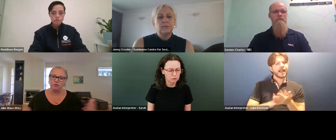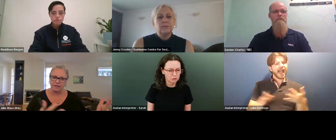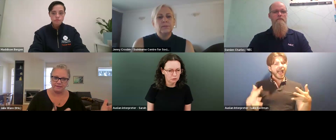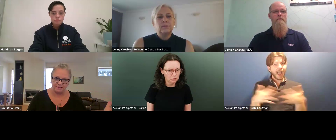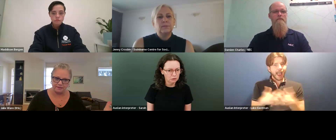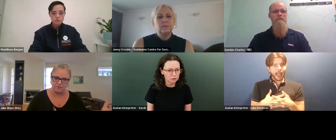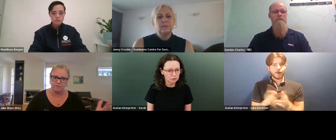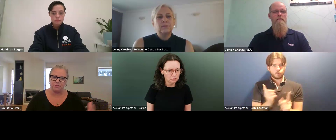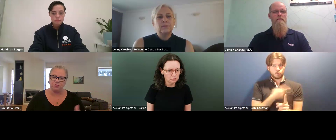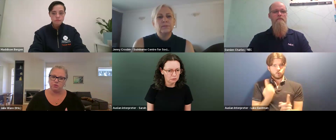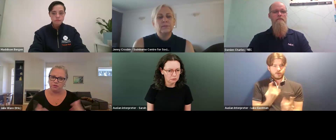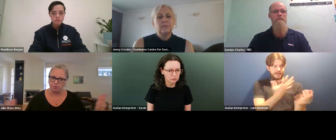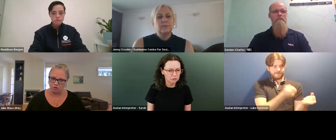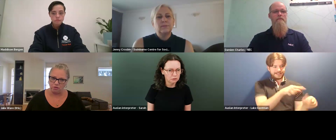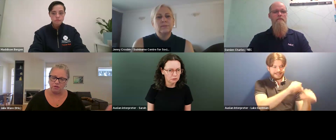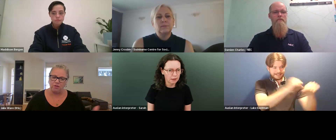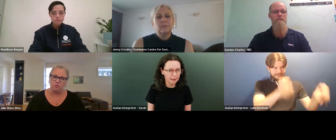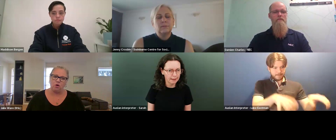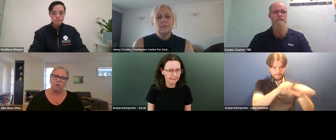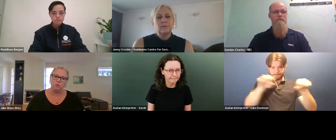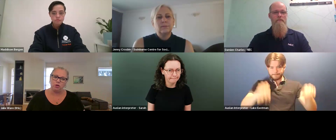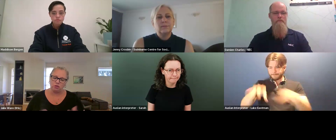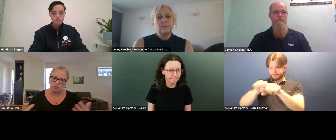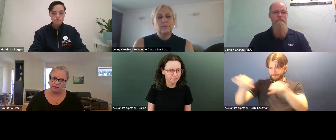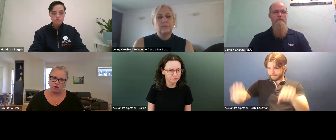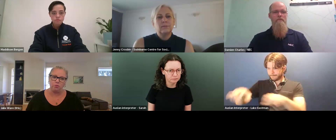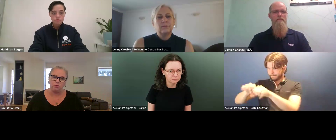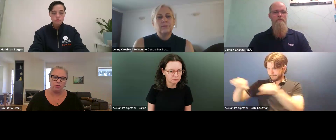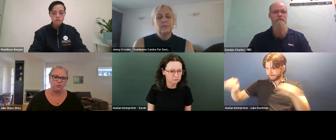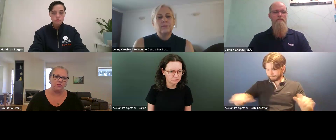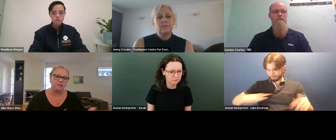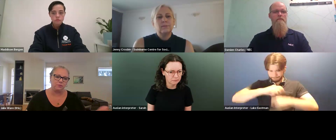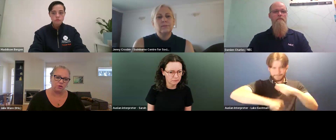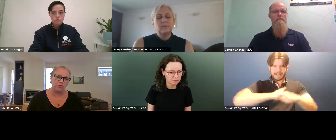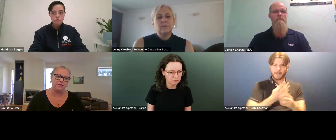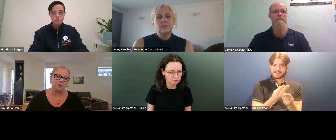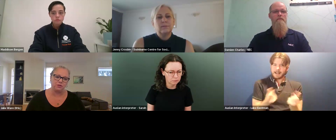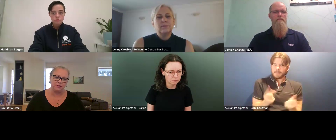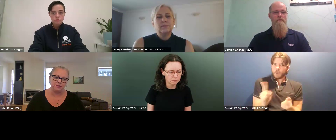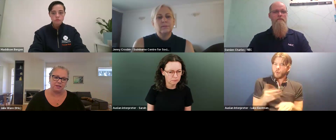move these systems towards what will work or what we know will work